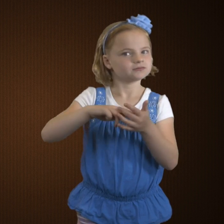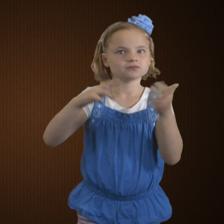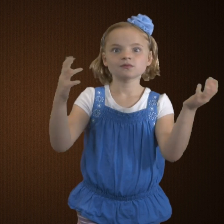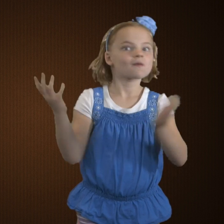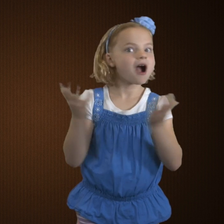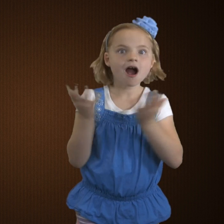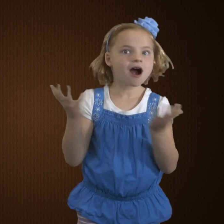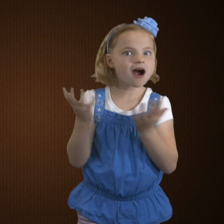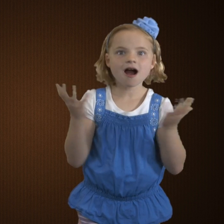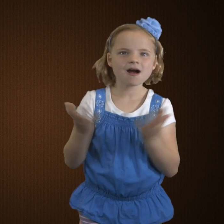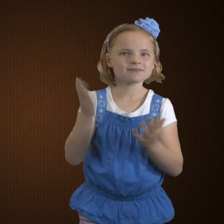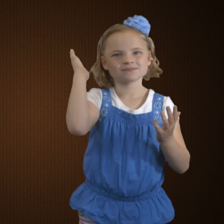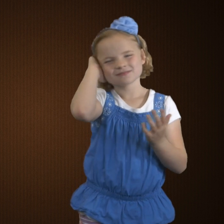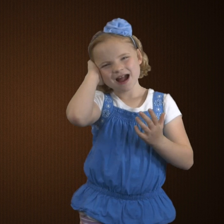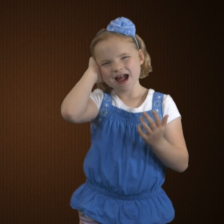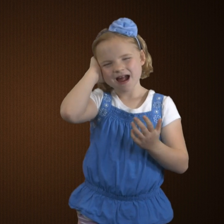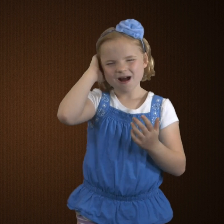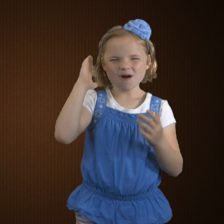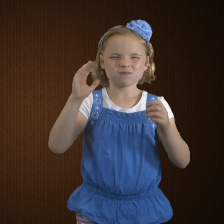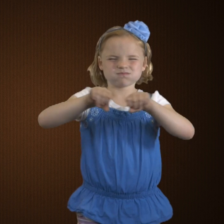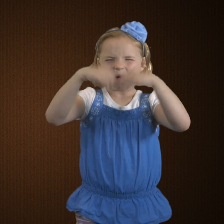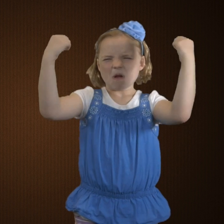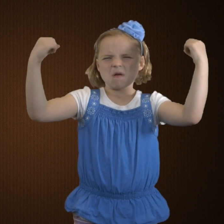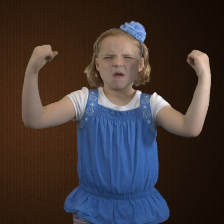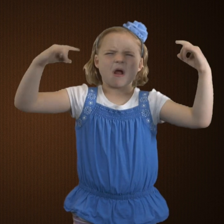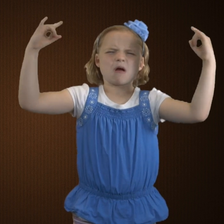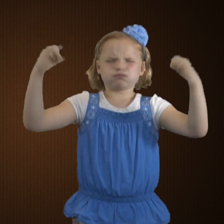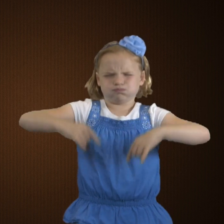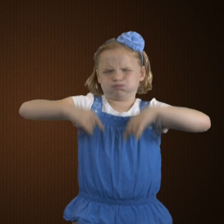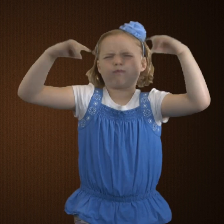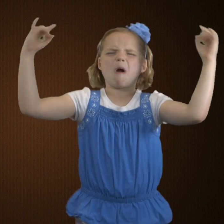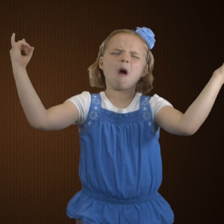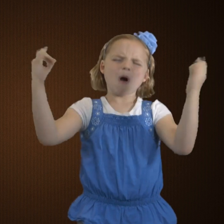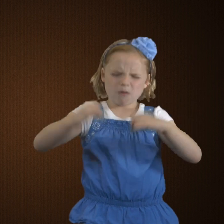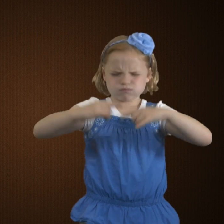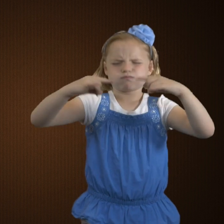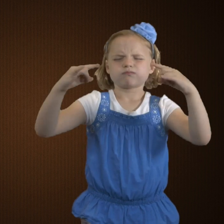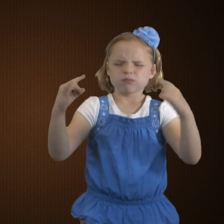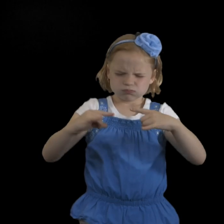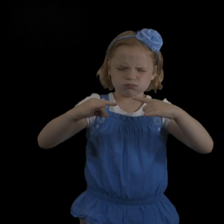Breaks means - the bed fell apart.